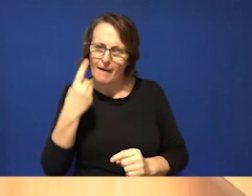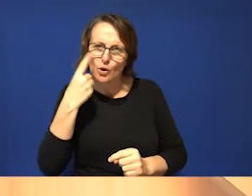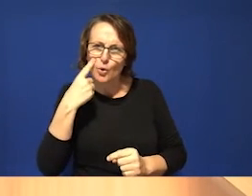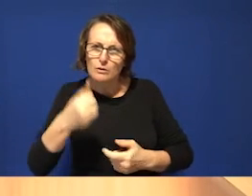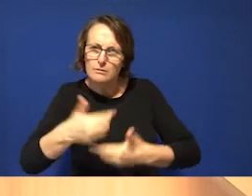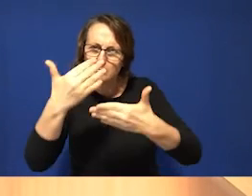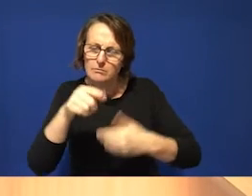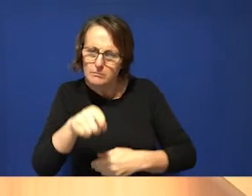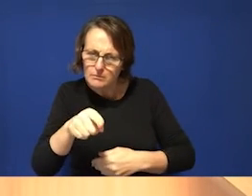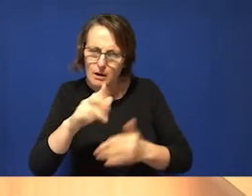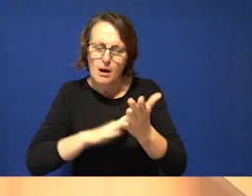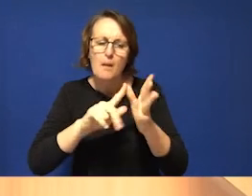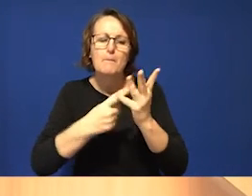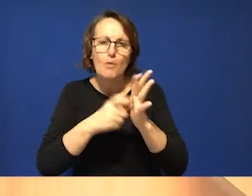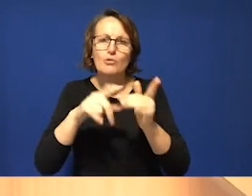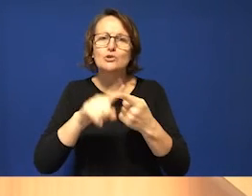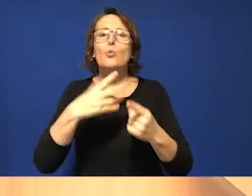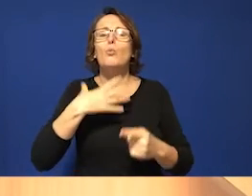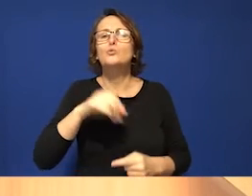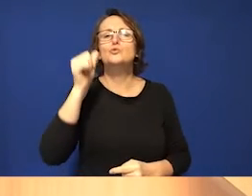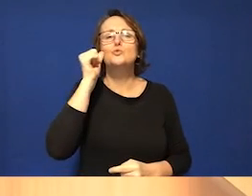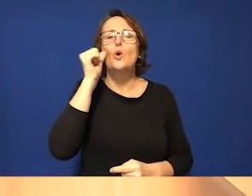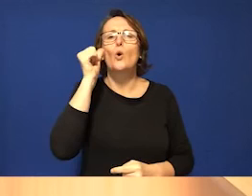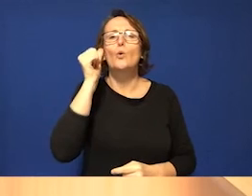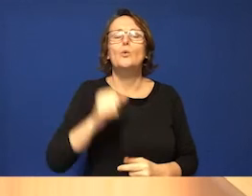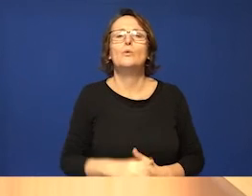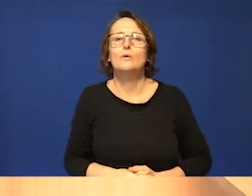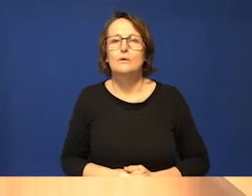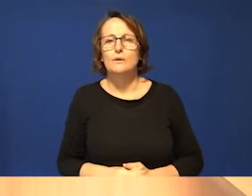I think Morris was wanting to know to what extent